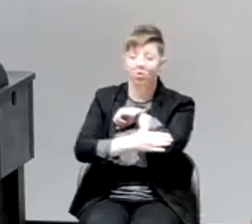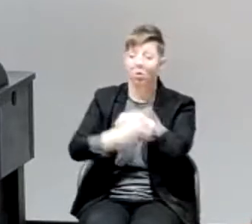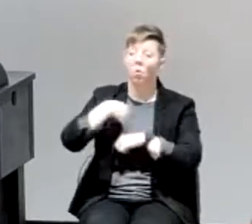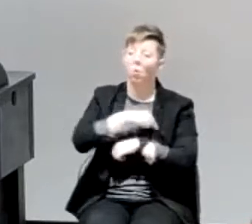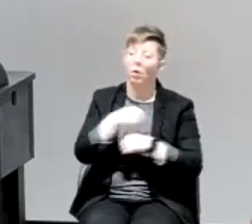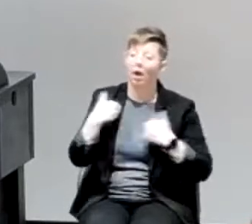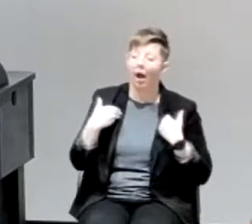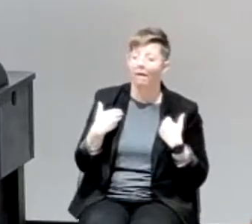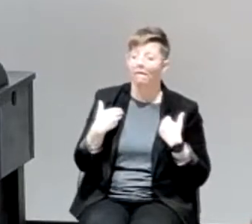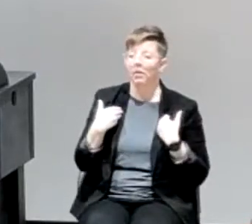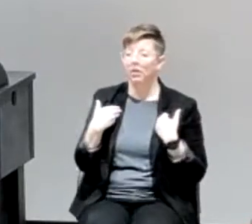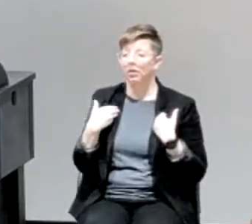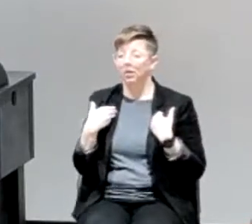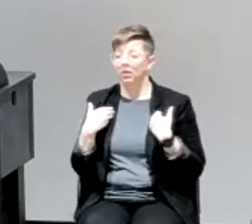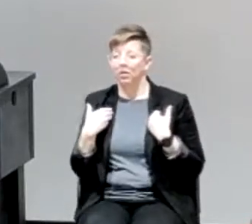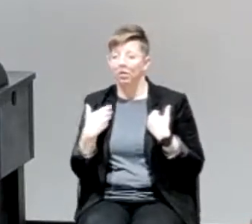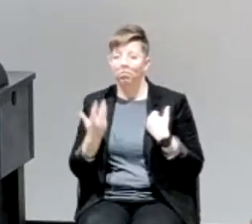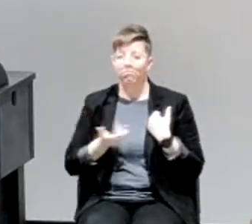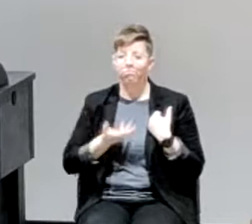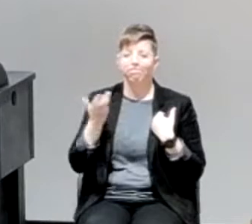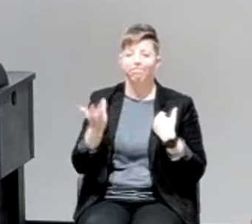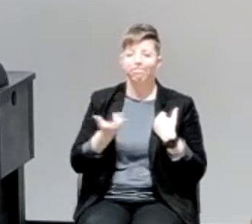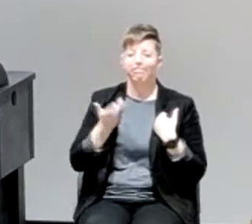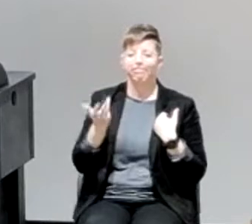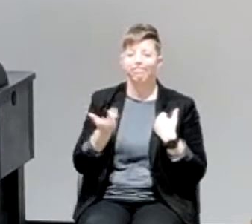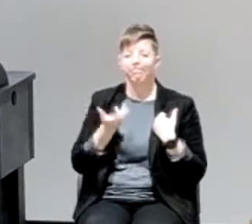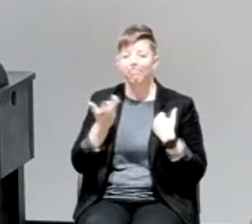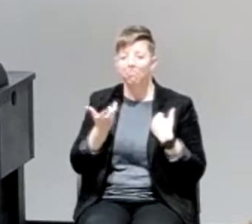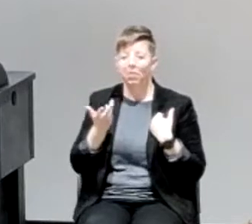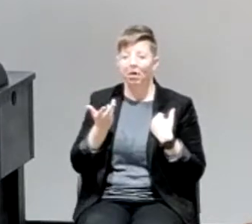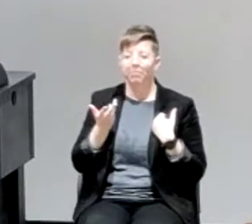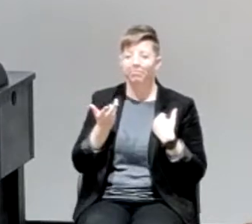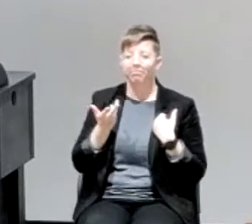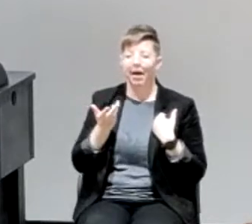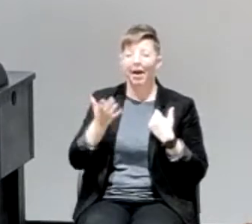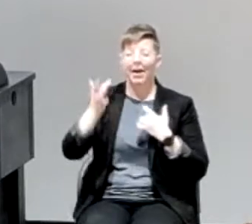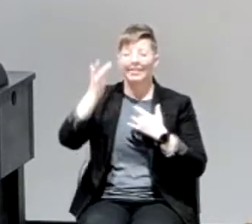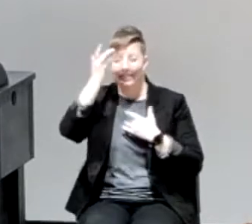Zoom out we are in a nation as a